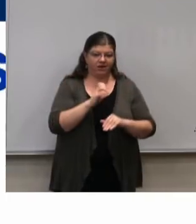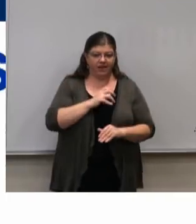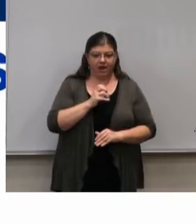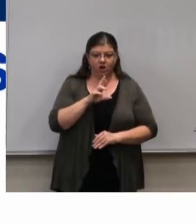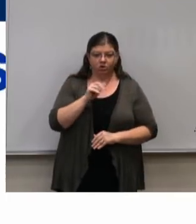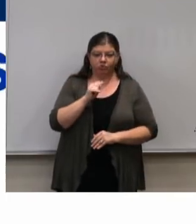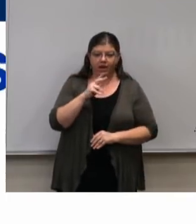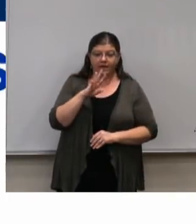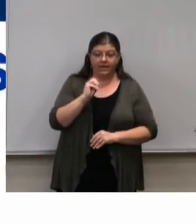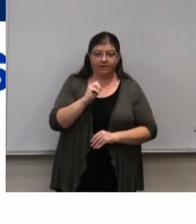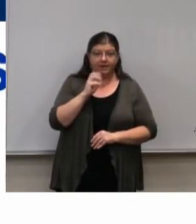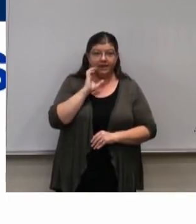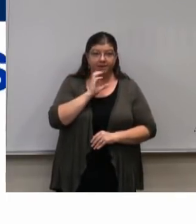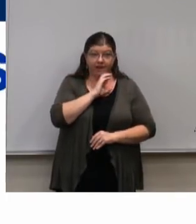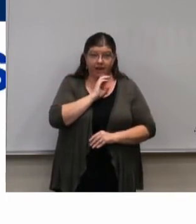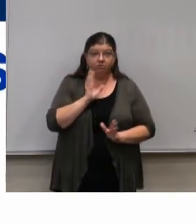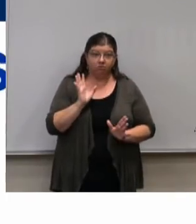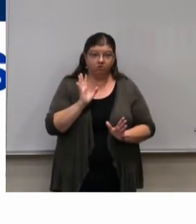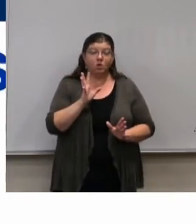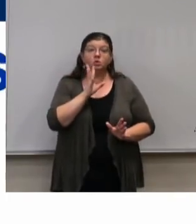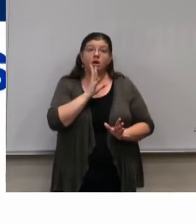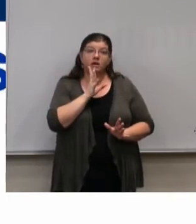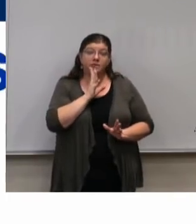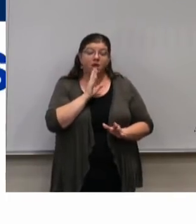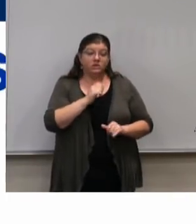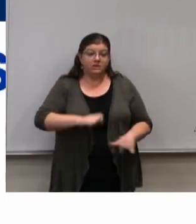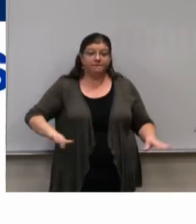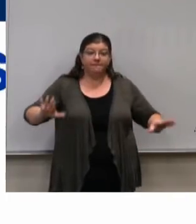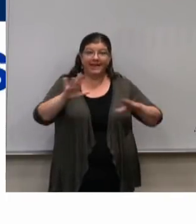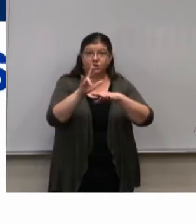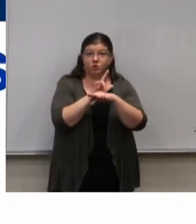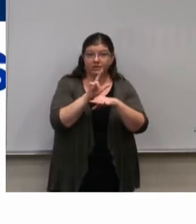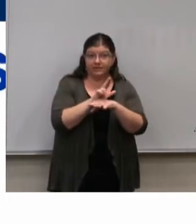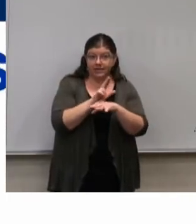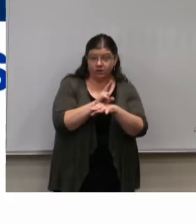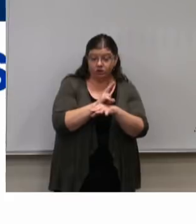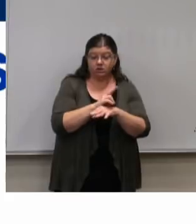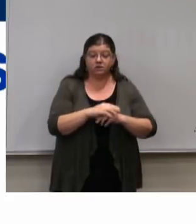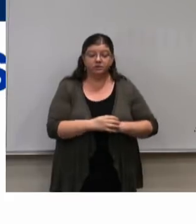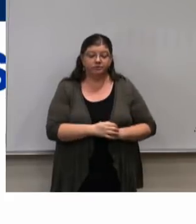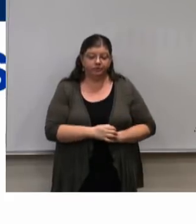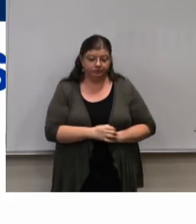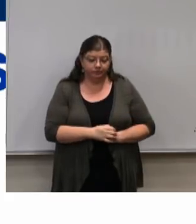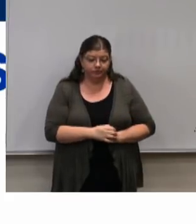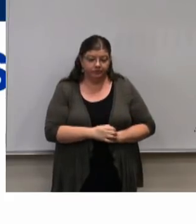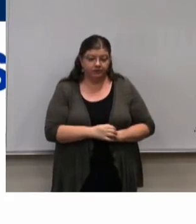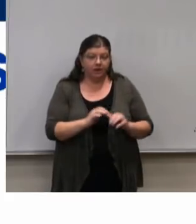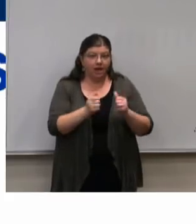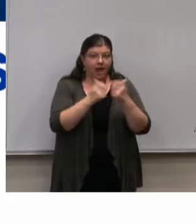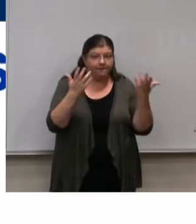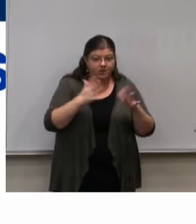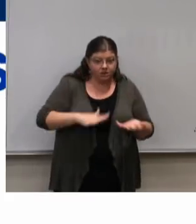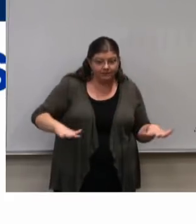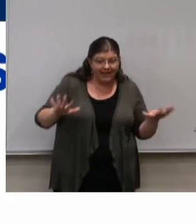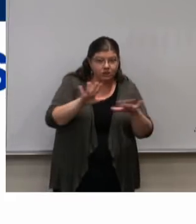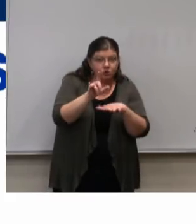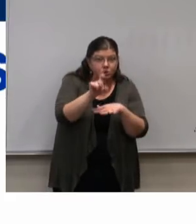We're going to talk about space utilization, you know, how much space do you need if you know,